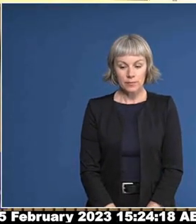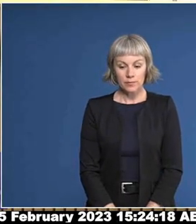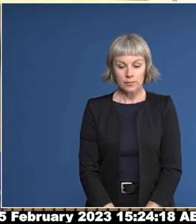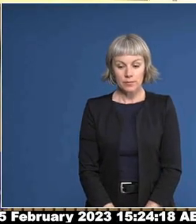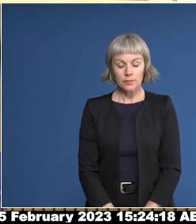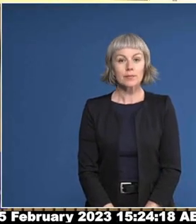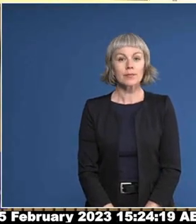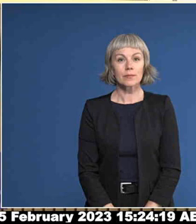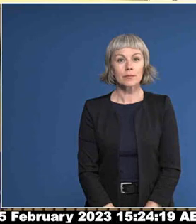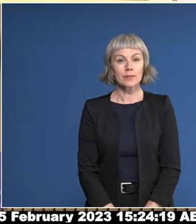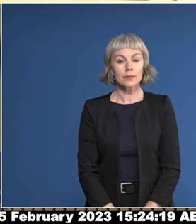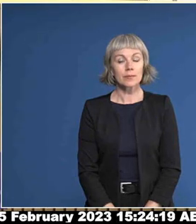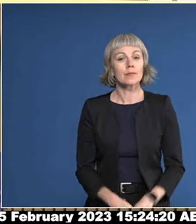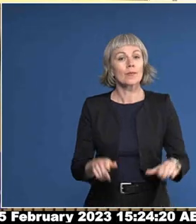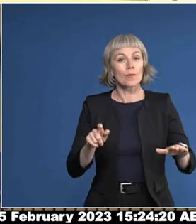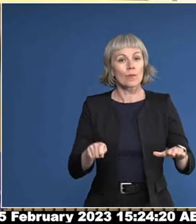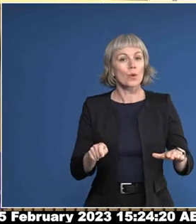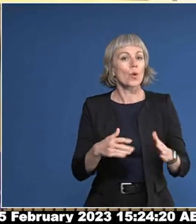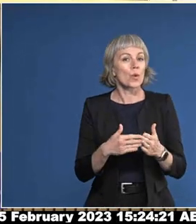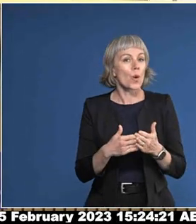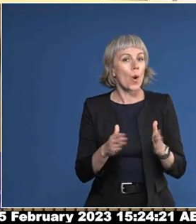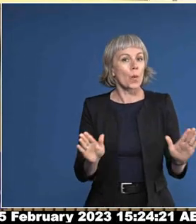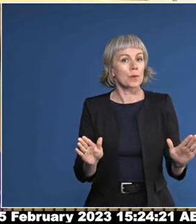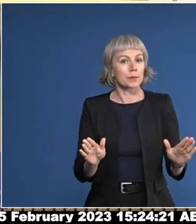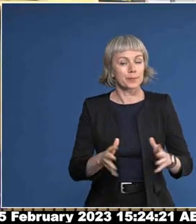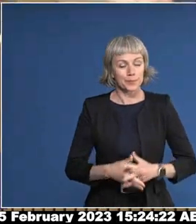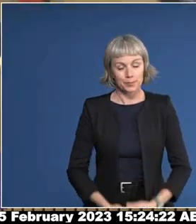The Royal Commission is resumed. Yes, Ms Dowsett. Thank you, Chair.